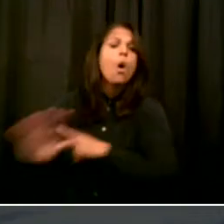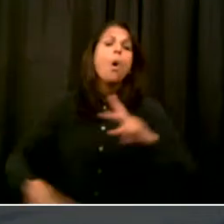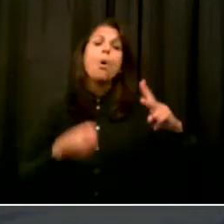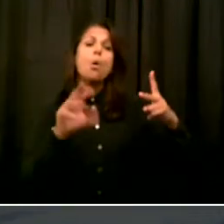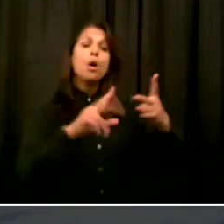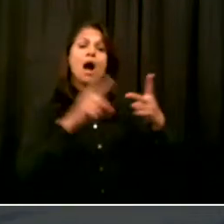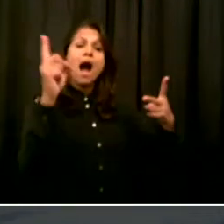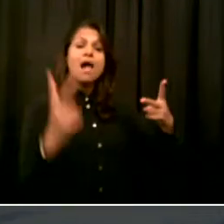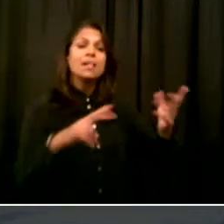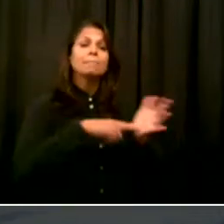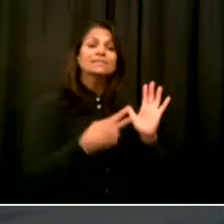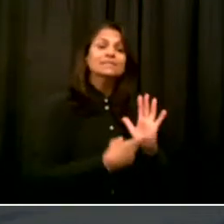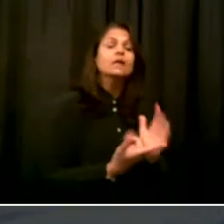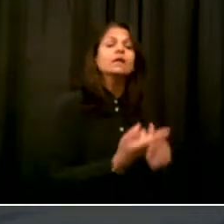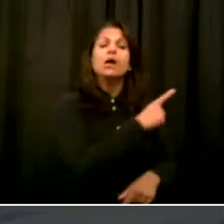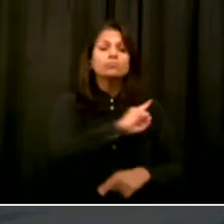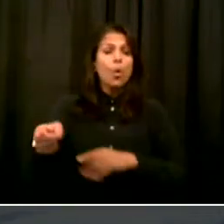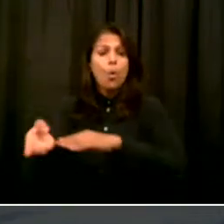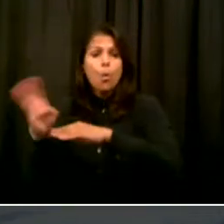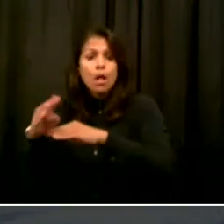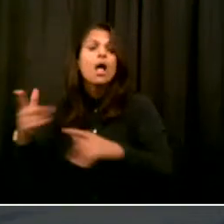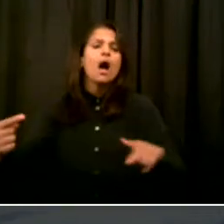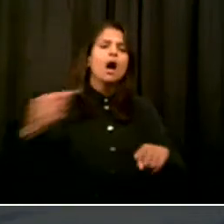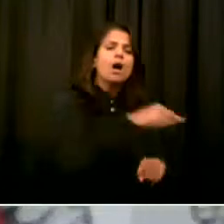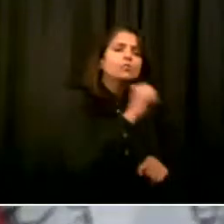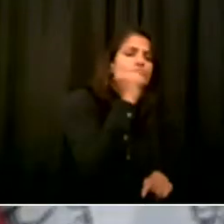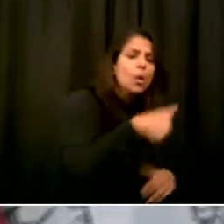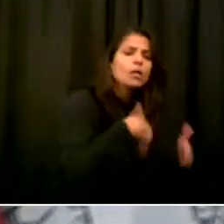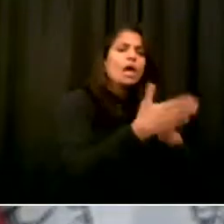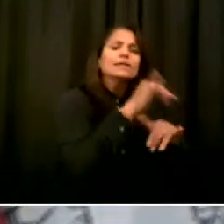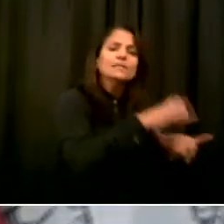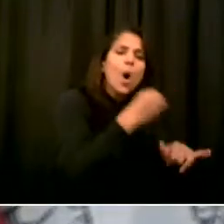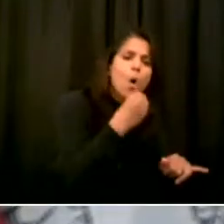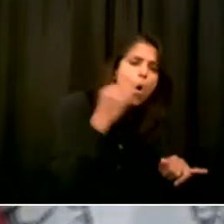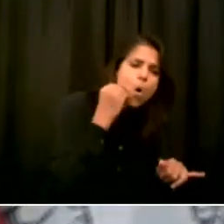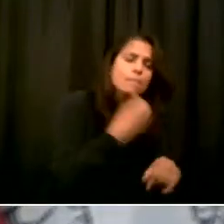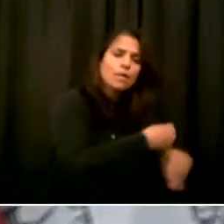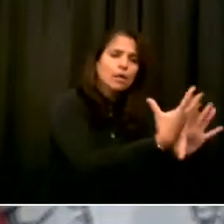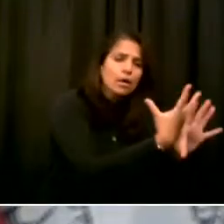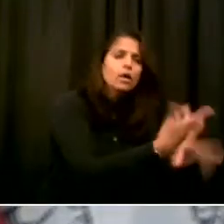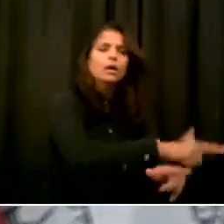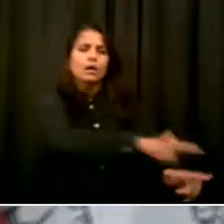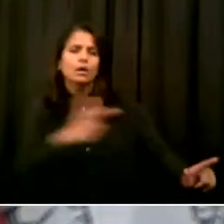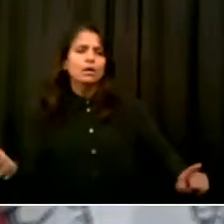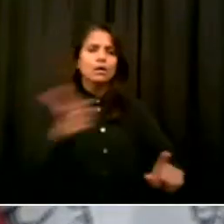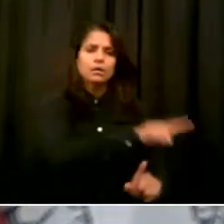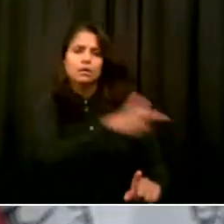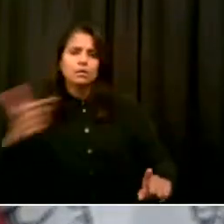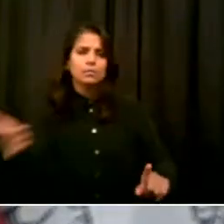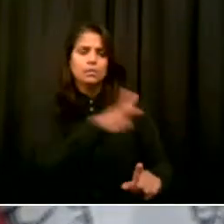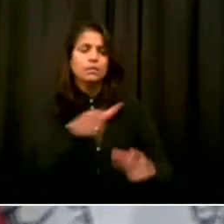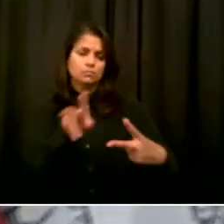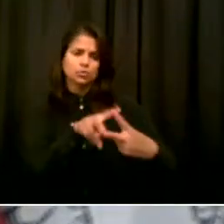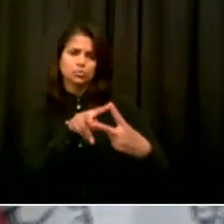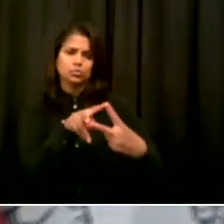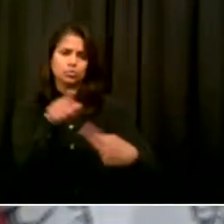THAT EVERY CHILD IN BLBLENDED LEARNING GETS THE MAXIMUM